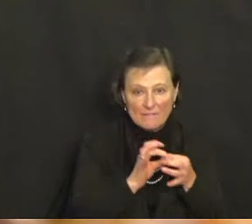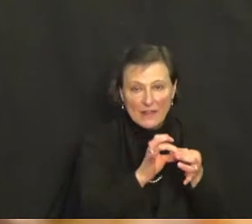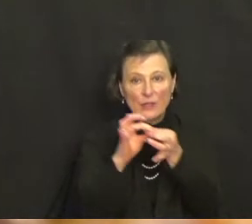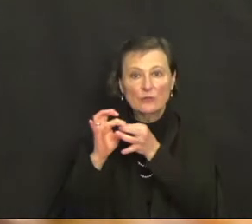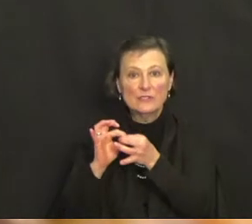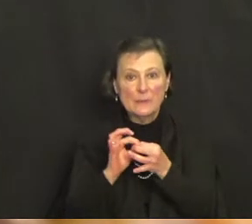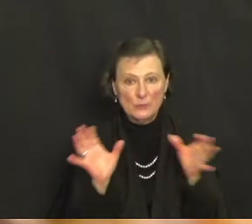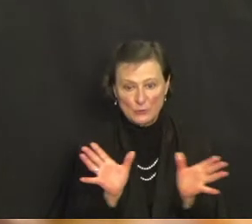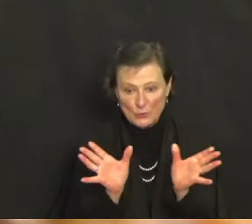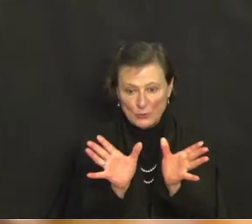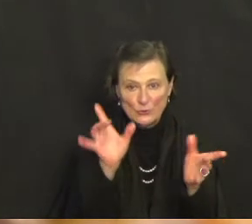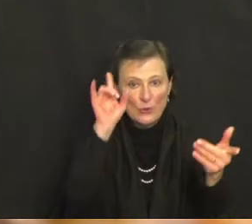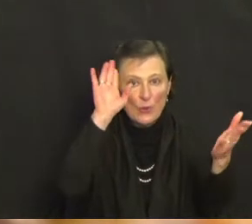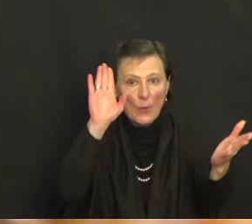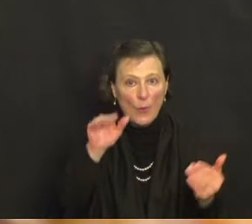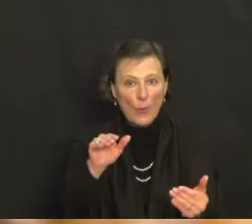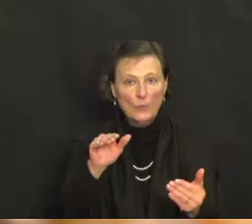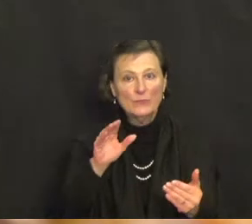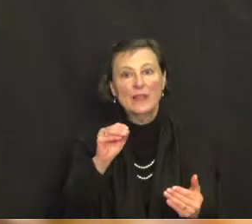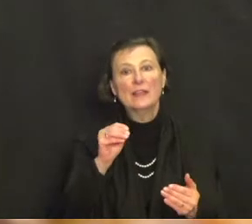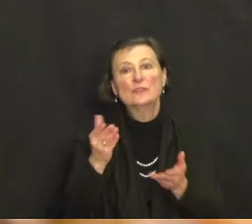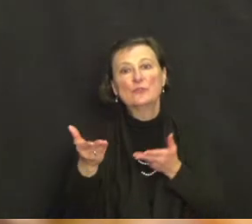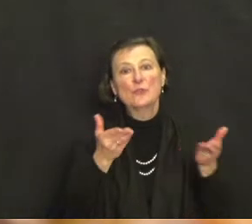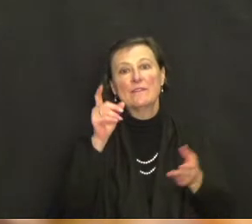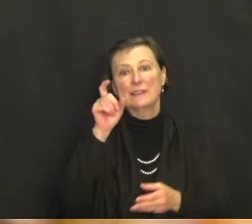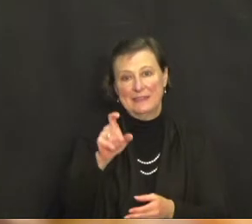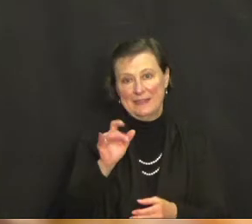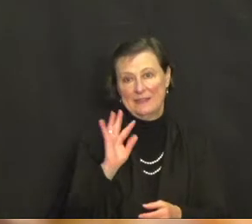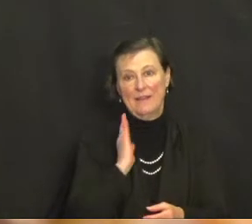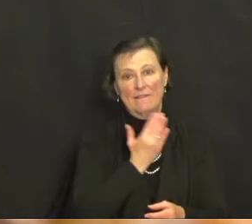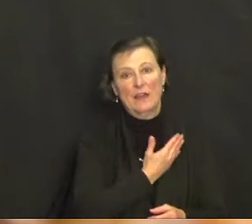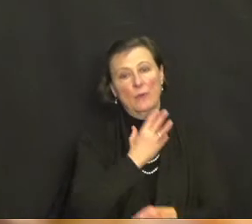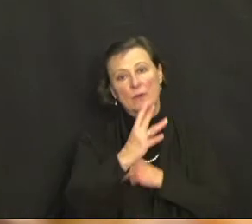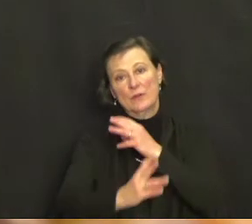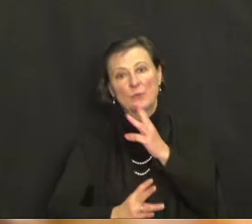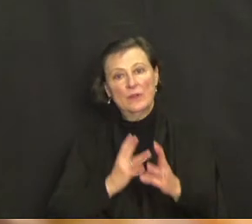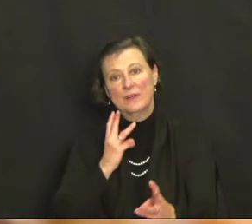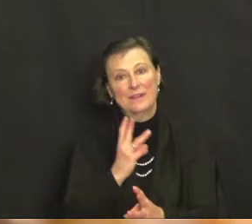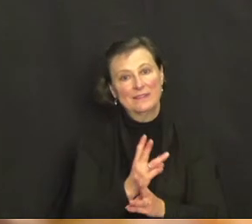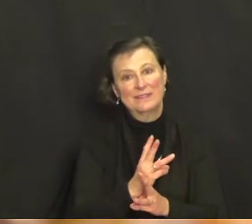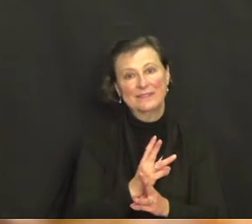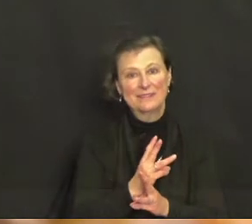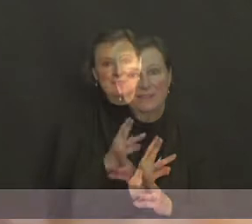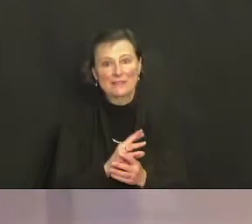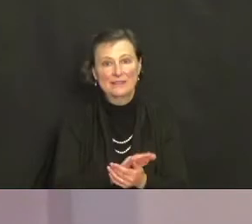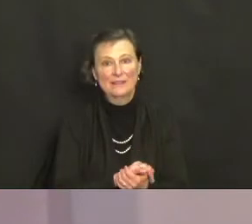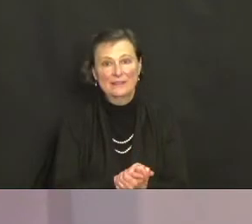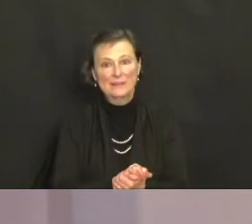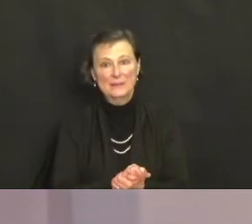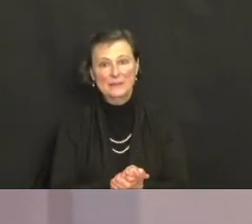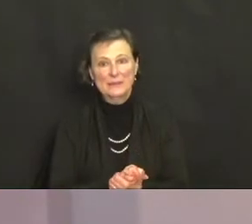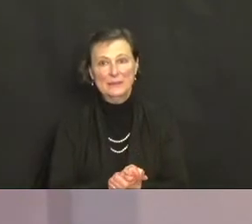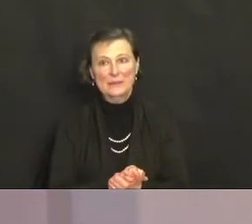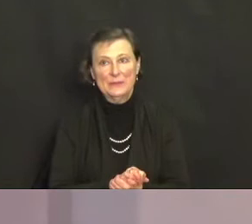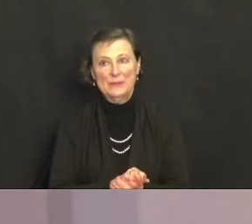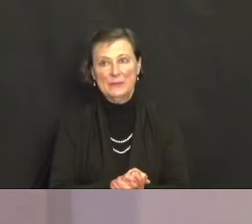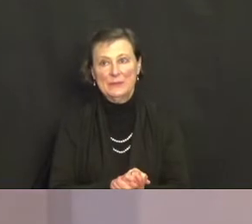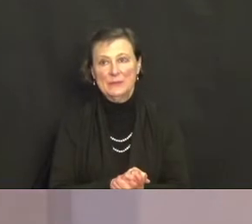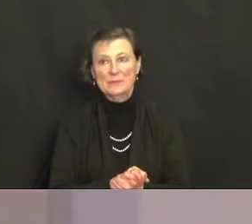Nurture the hopes and serve the needs of our world.